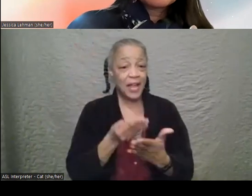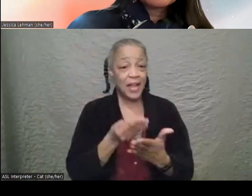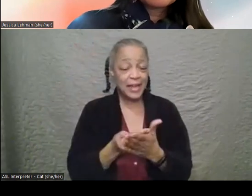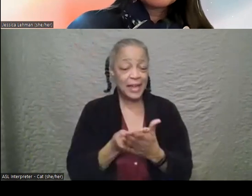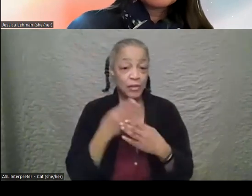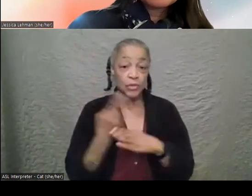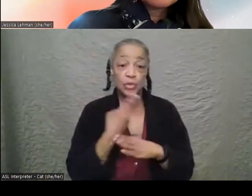flexibly.